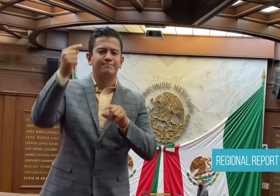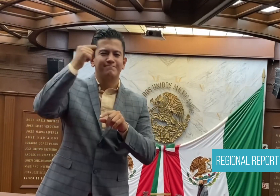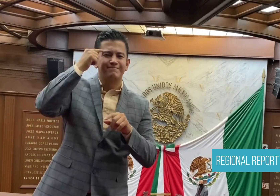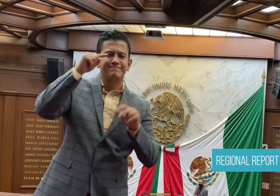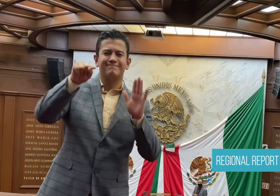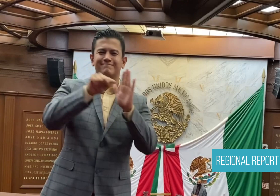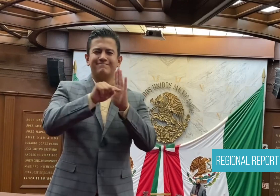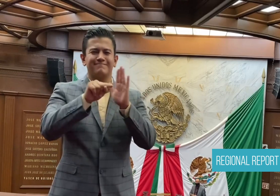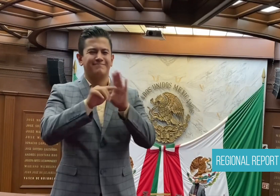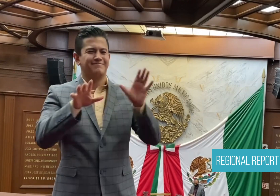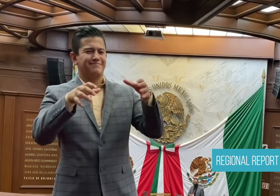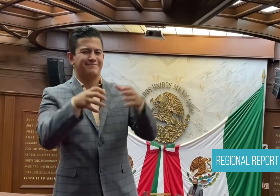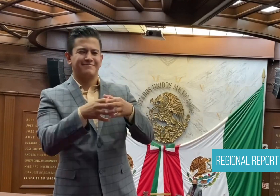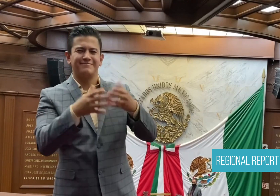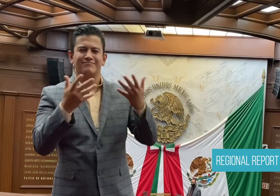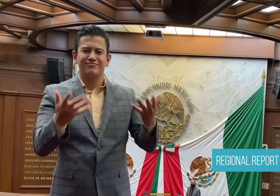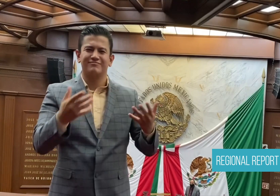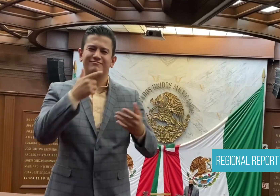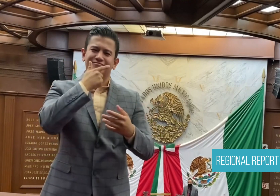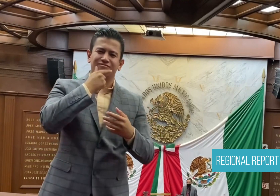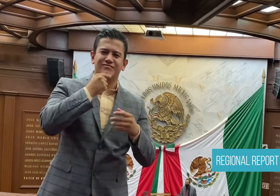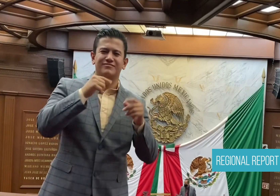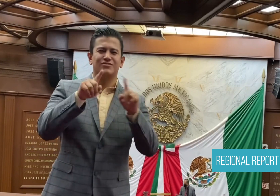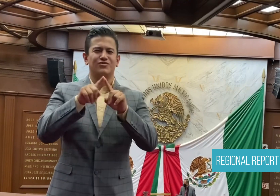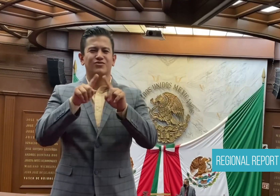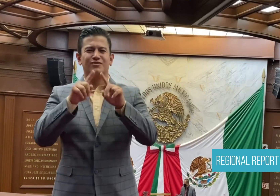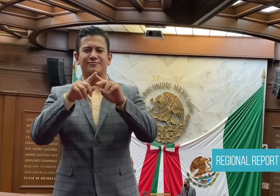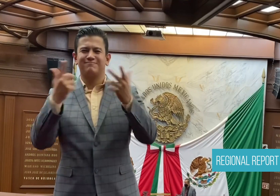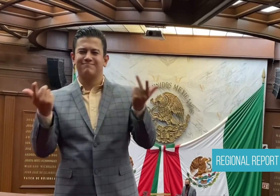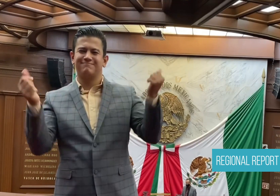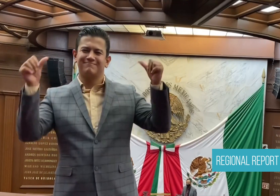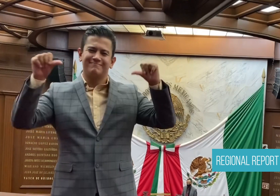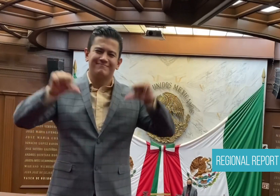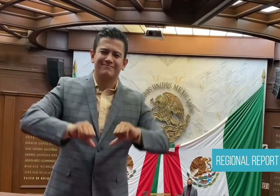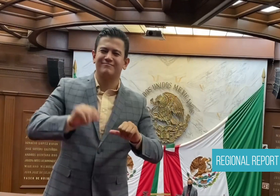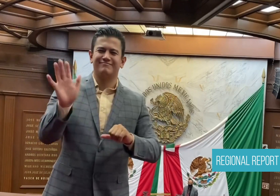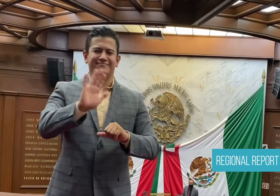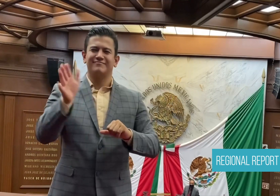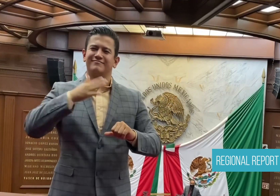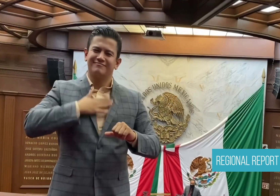become withdrawn, lose their interest, or become negative